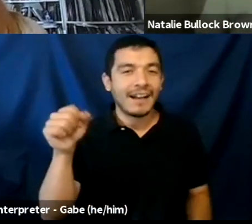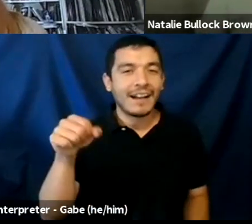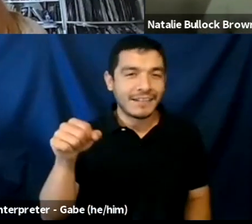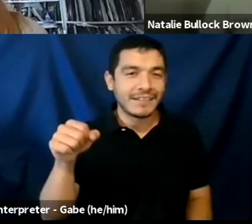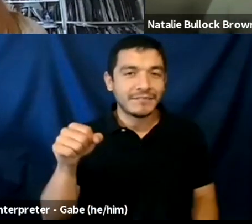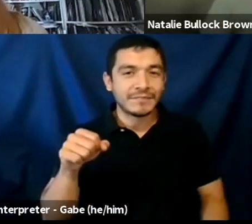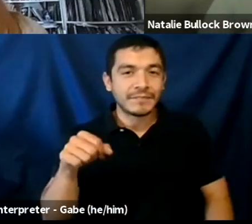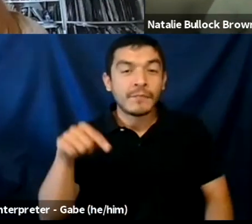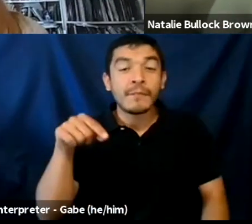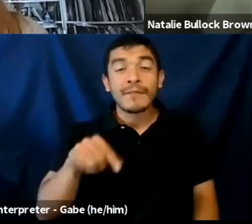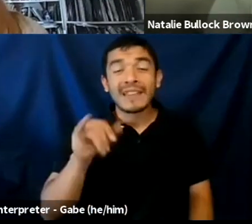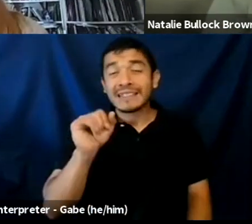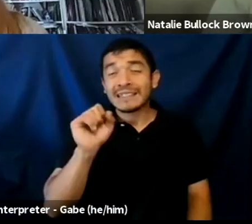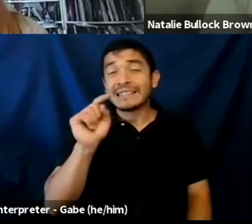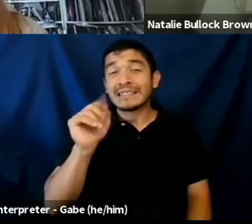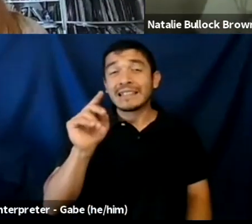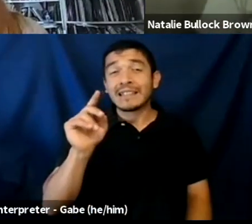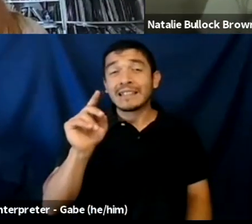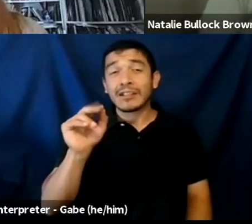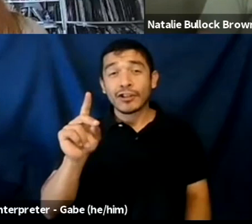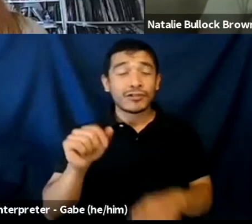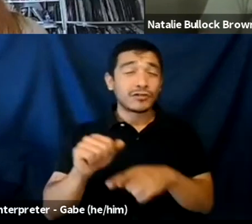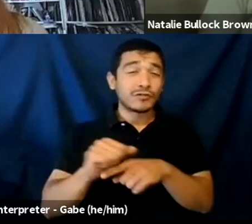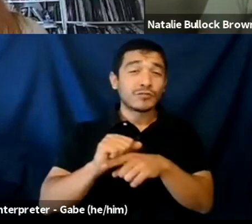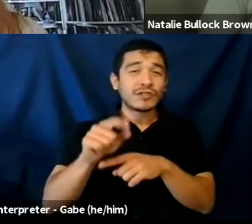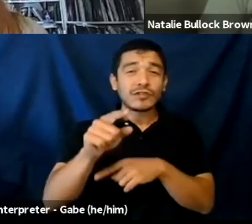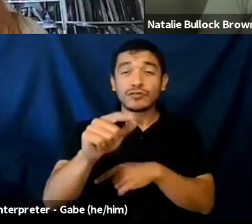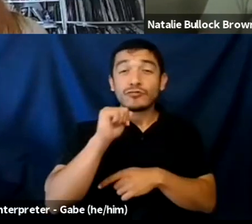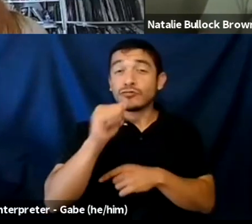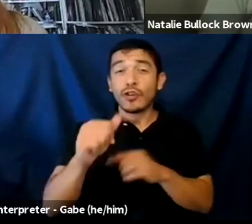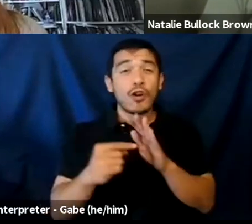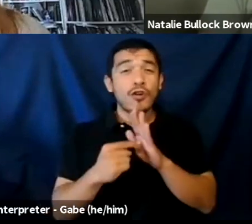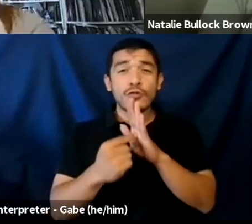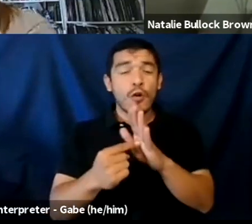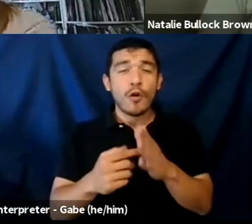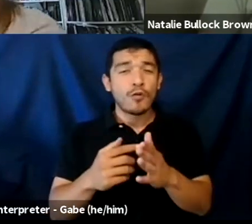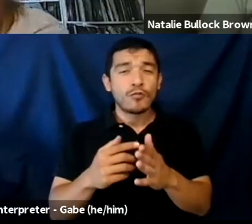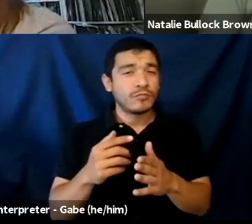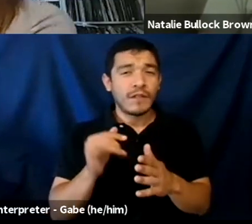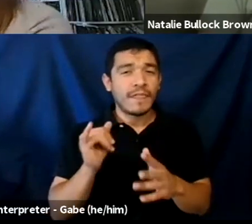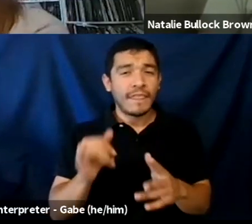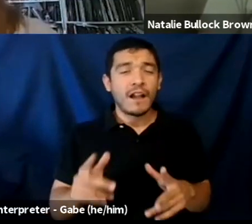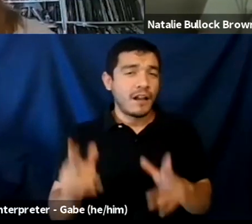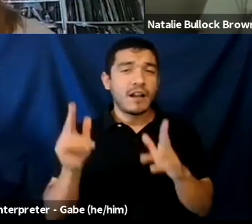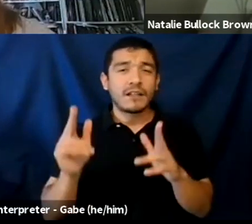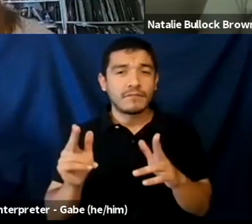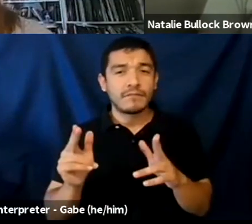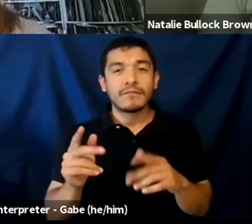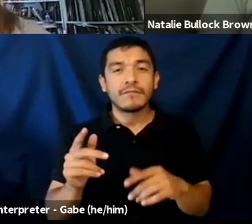The standard practice is that you don't show the rough cut. You don't show, you don't. And that's another, I mean,